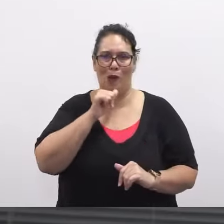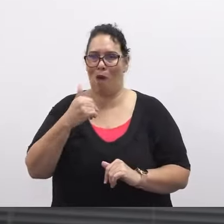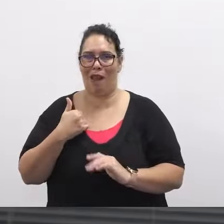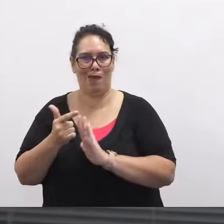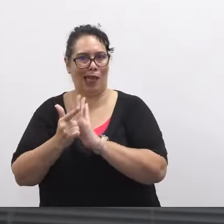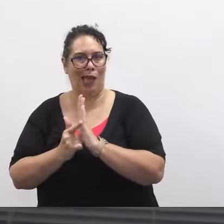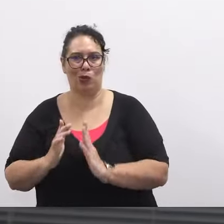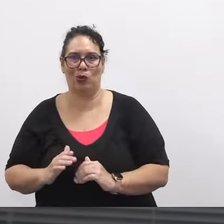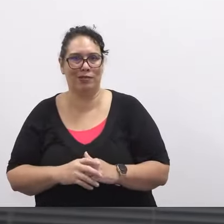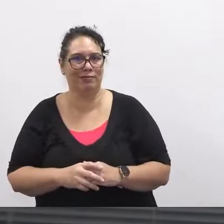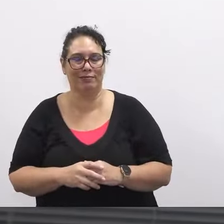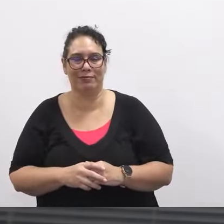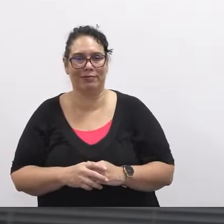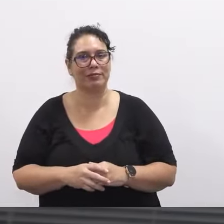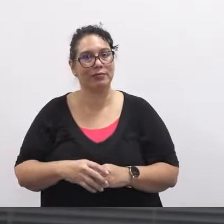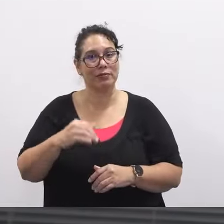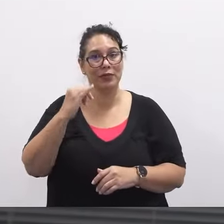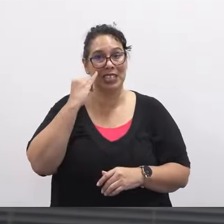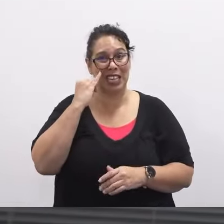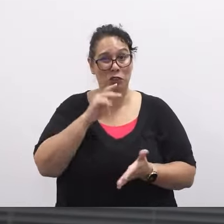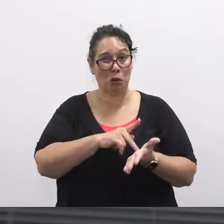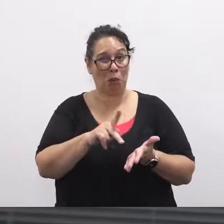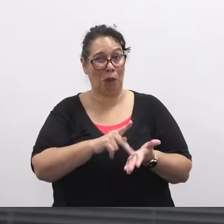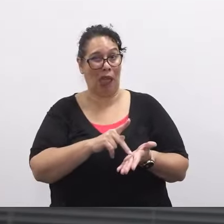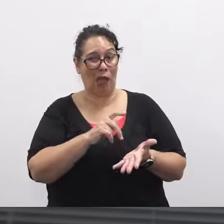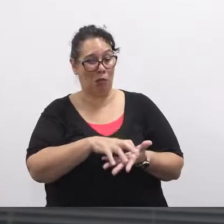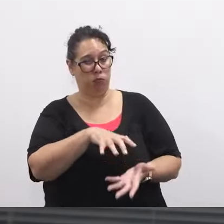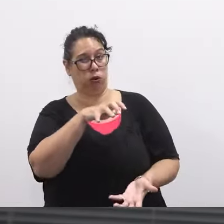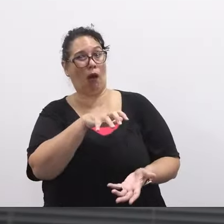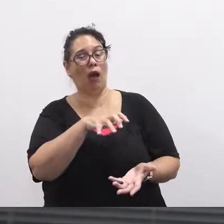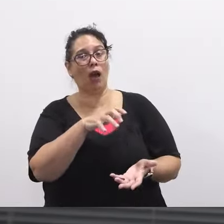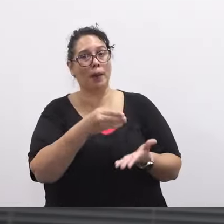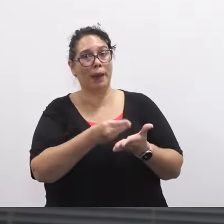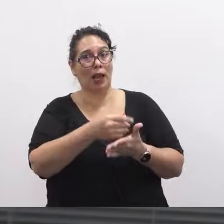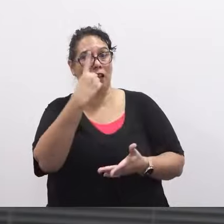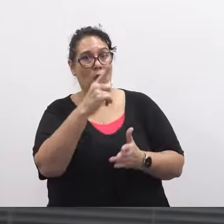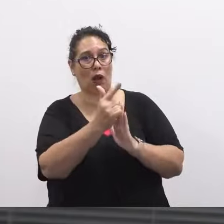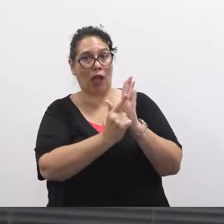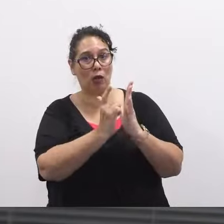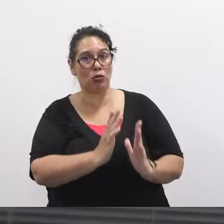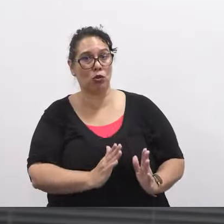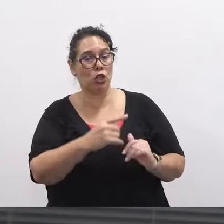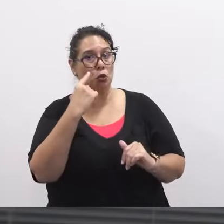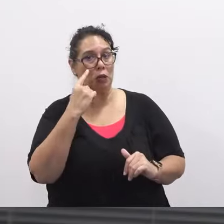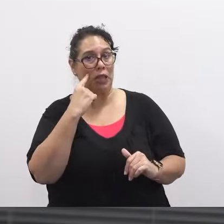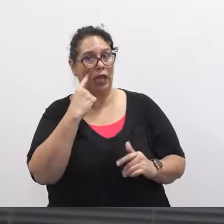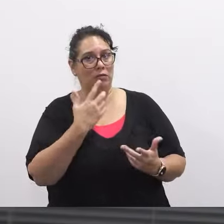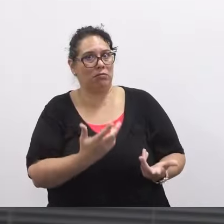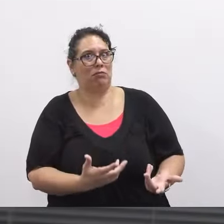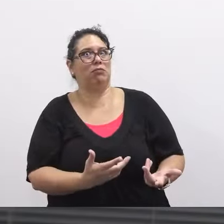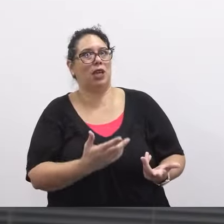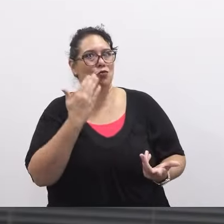But with that said, if you guys are paying all that money for counsel, you would think that he would know how to negotiate,